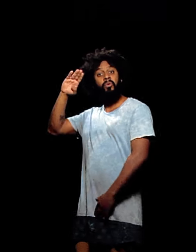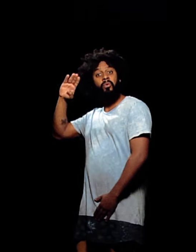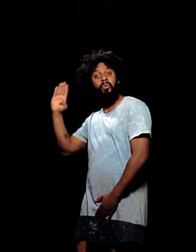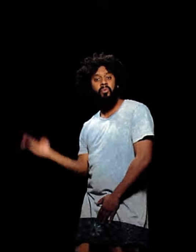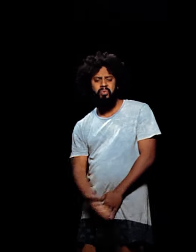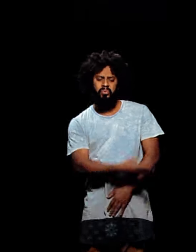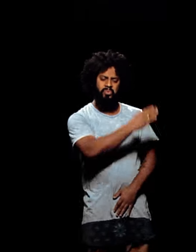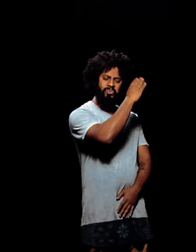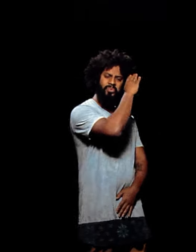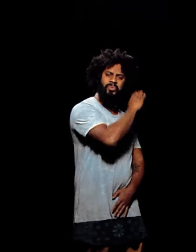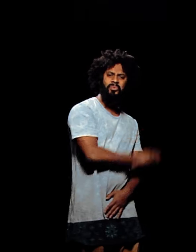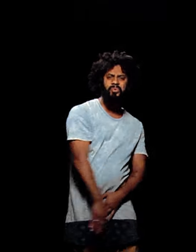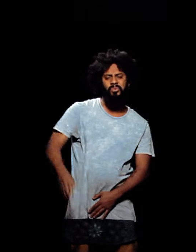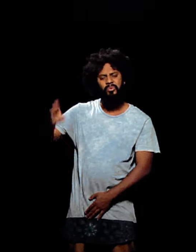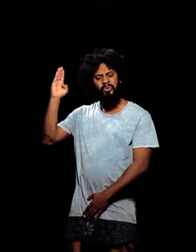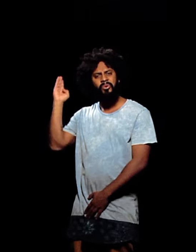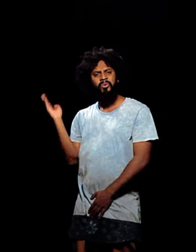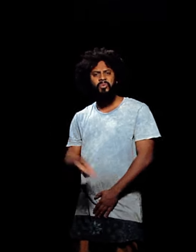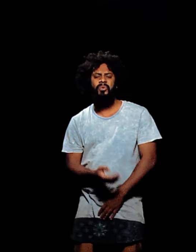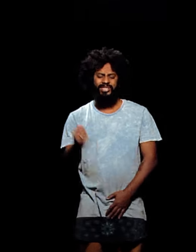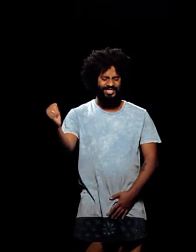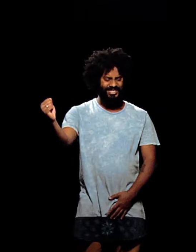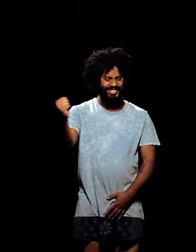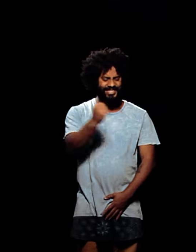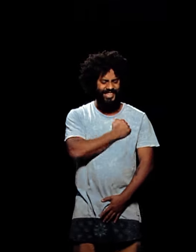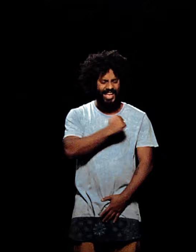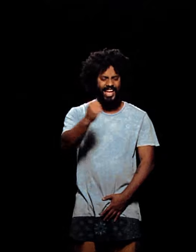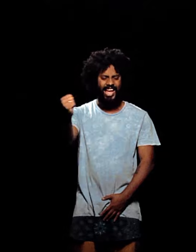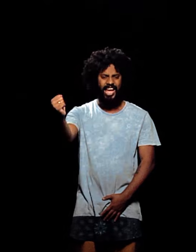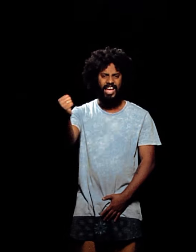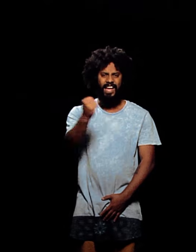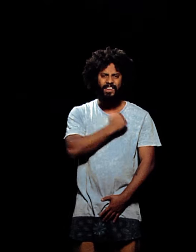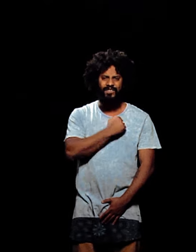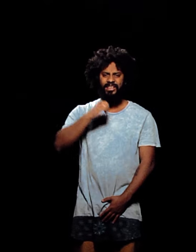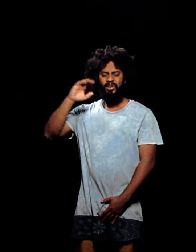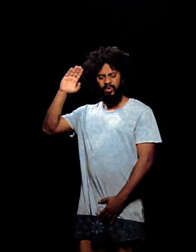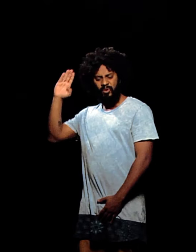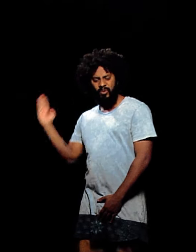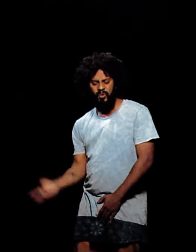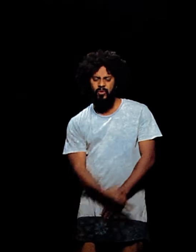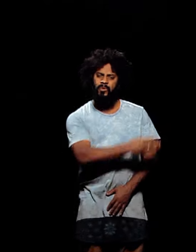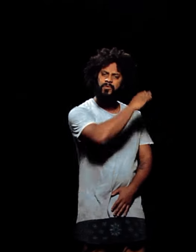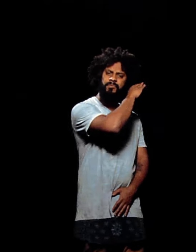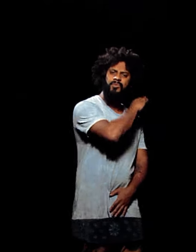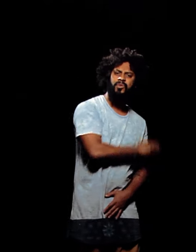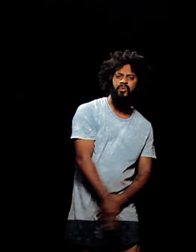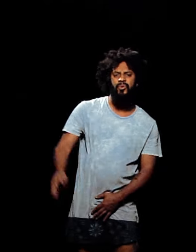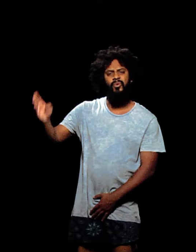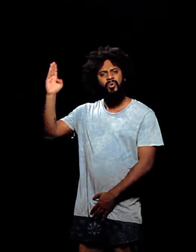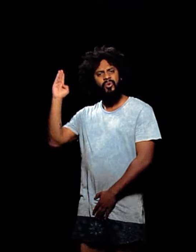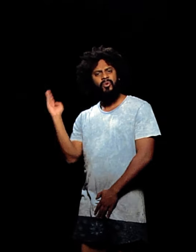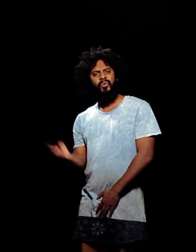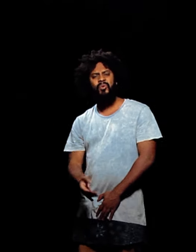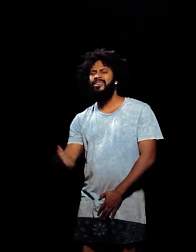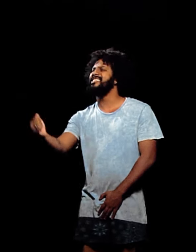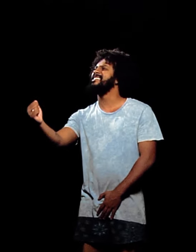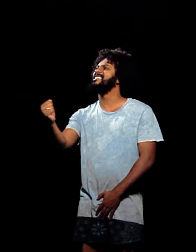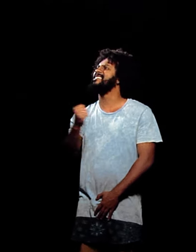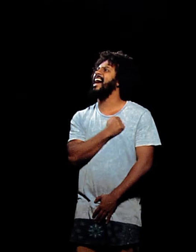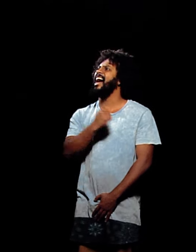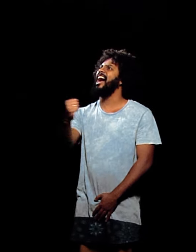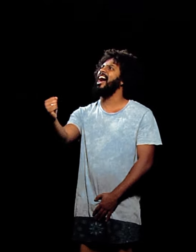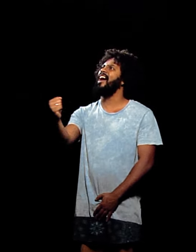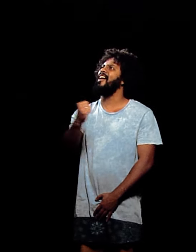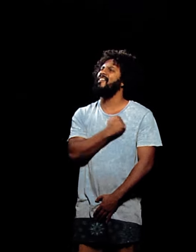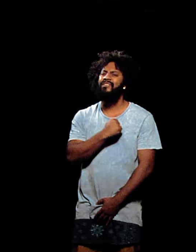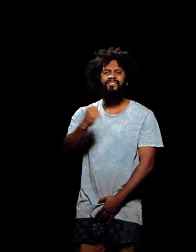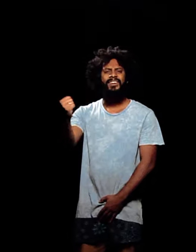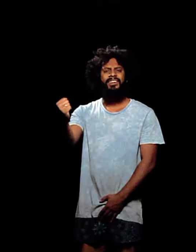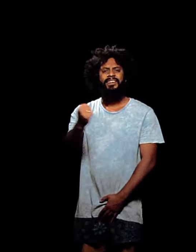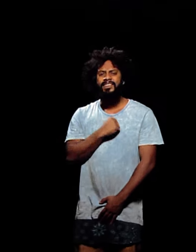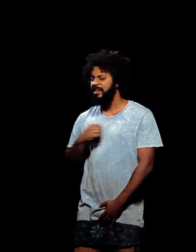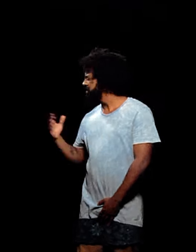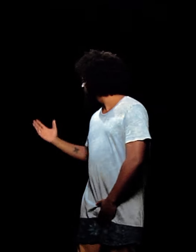Ogunhê! Hail Ogum! Ogunhê!